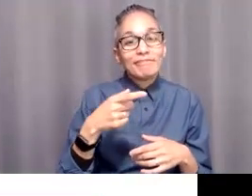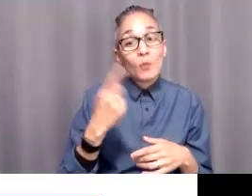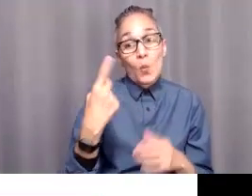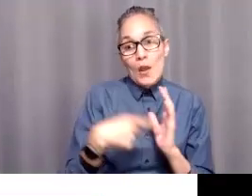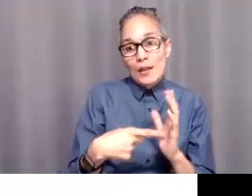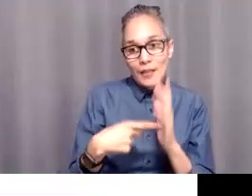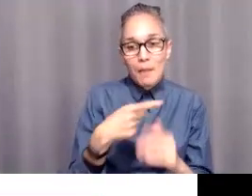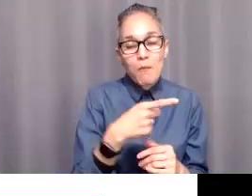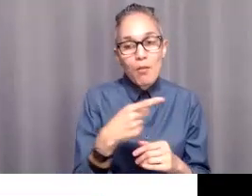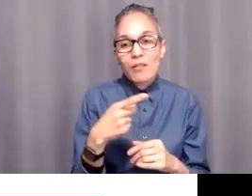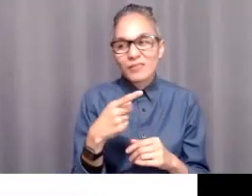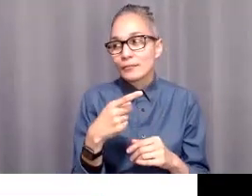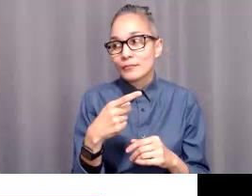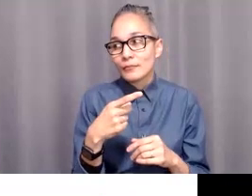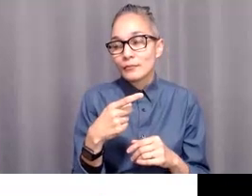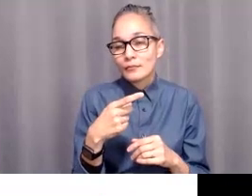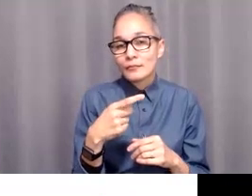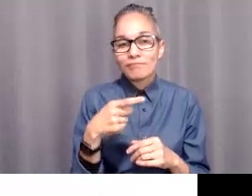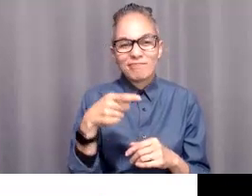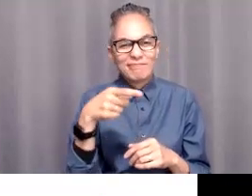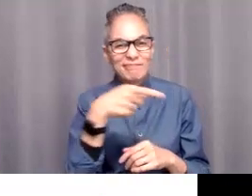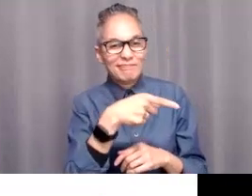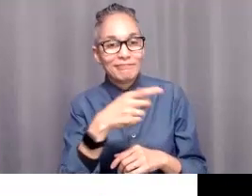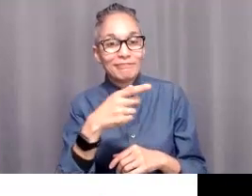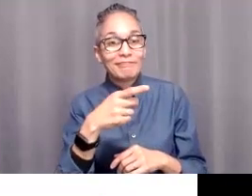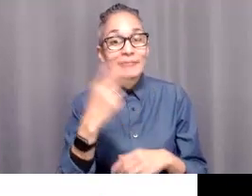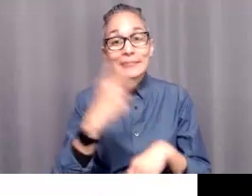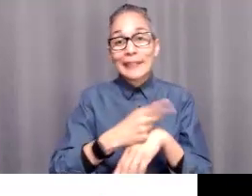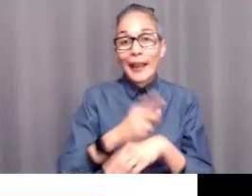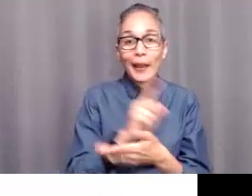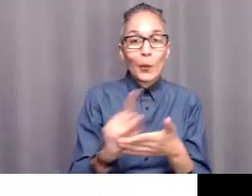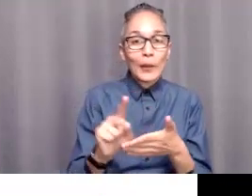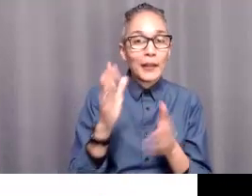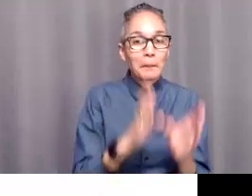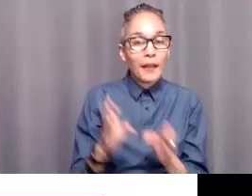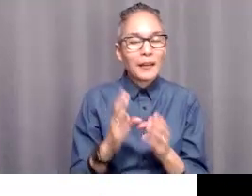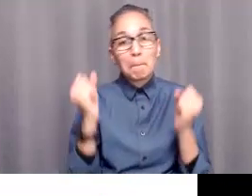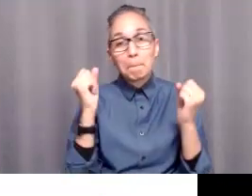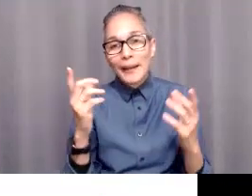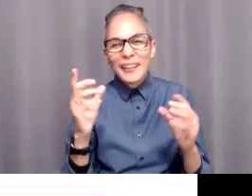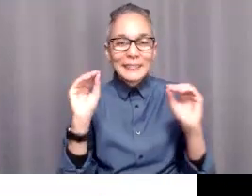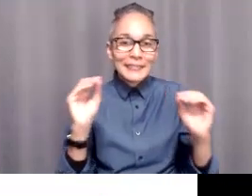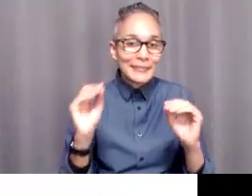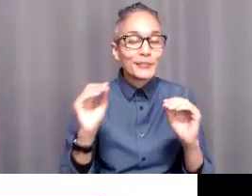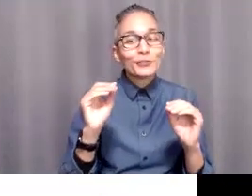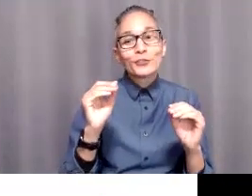that we shared, this one, if you teach your courses and many of us teach our courses and structure it differently